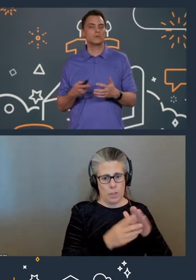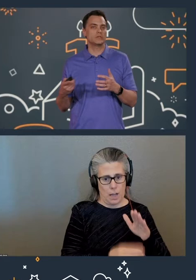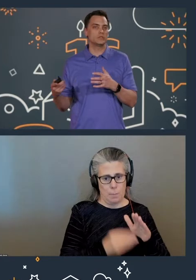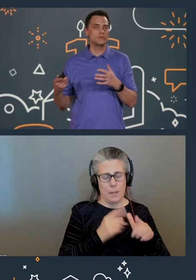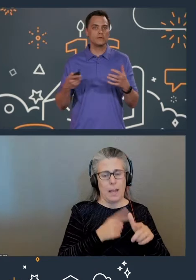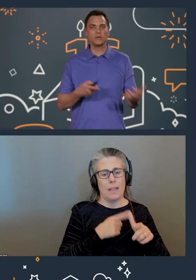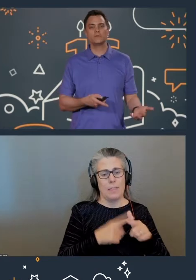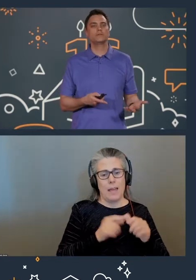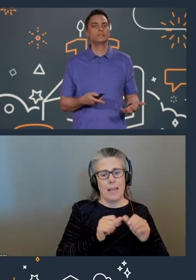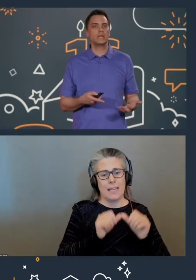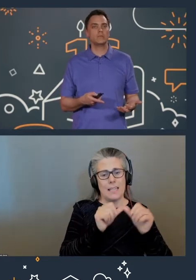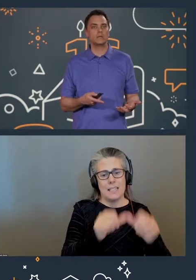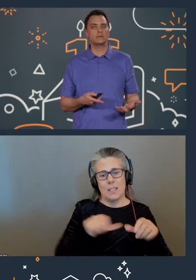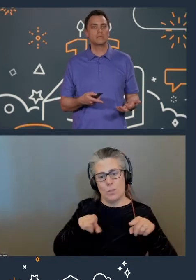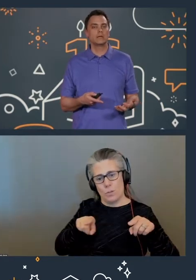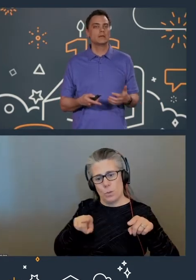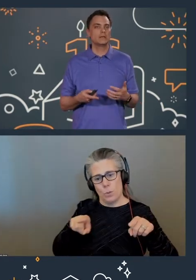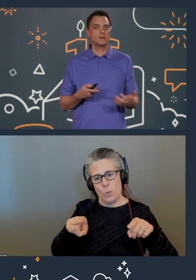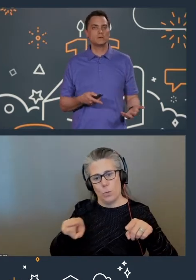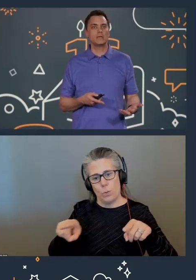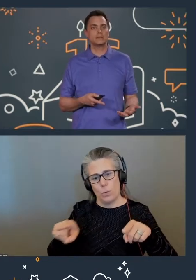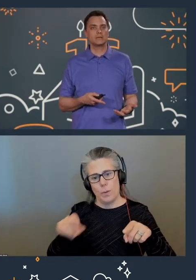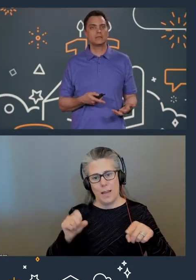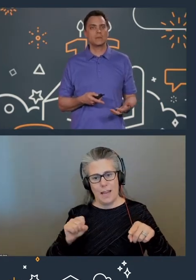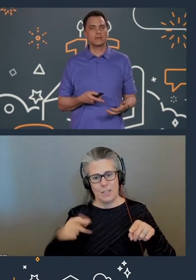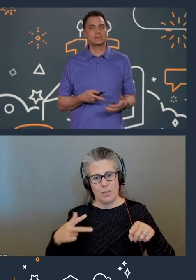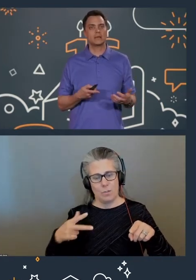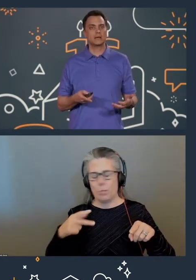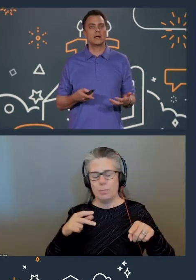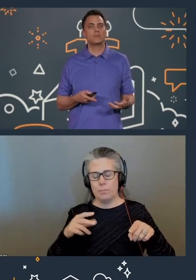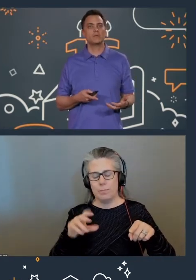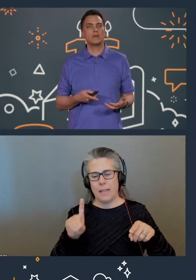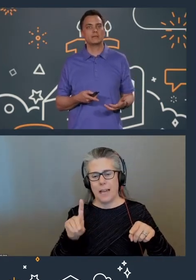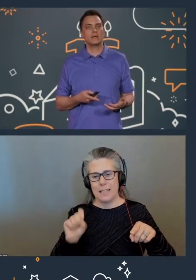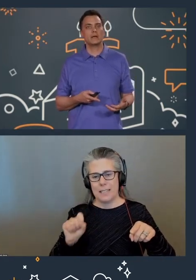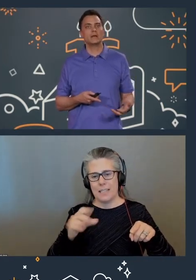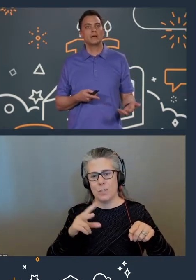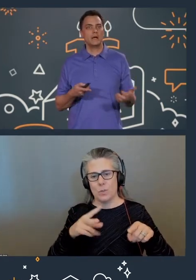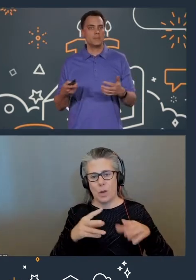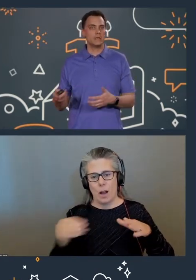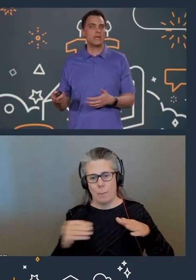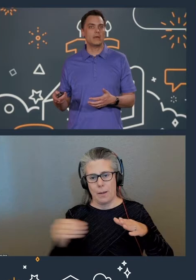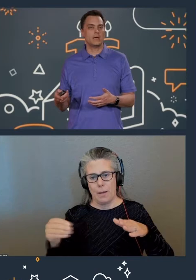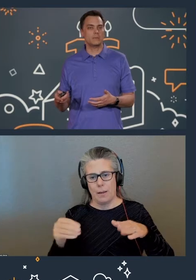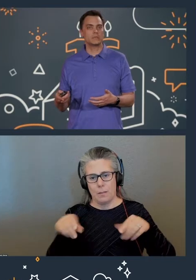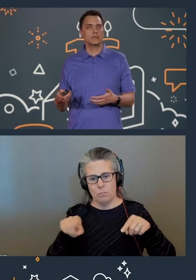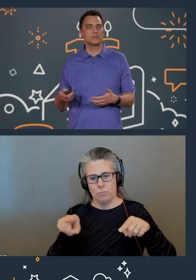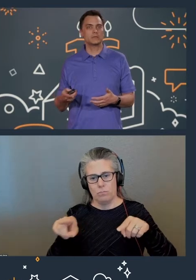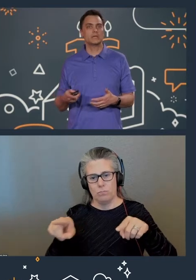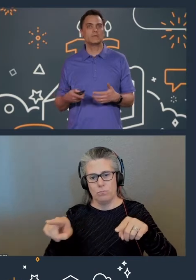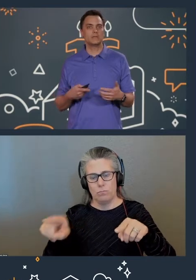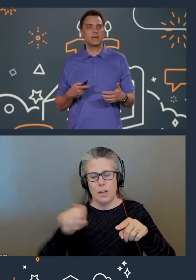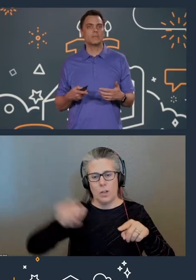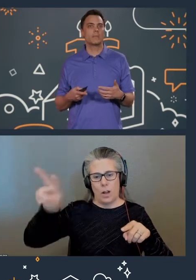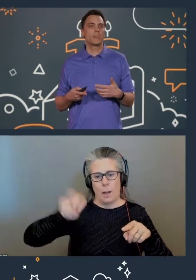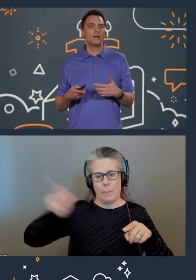So, as new video footage came in, they used DataSync to make a second copy of that data up into Amazon S3, giving them